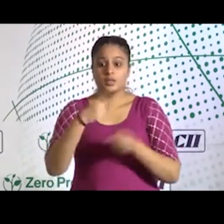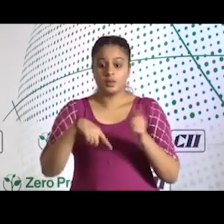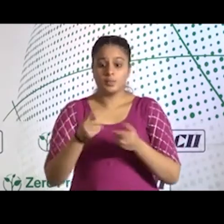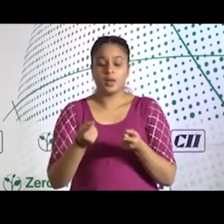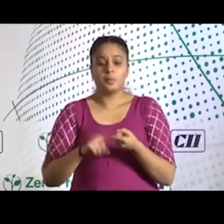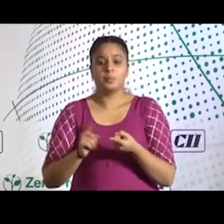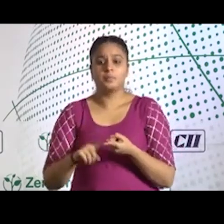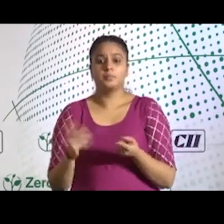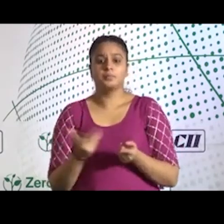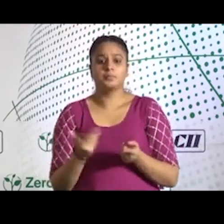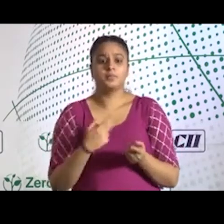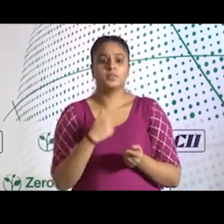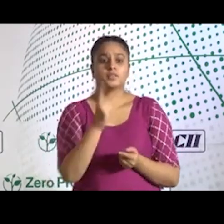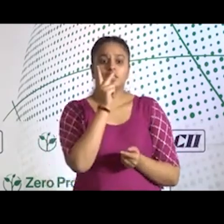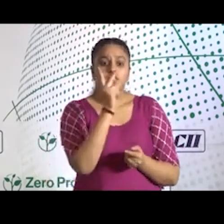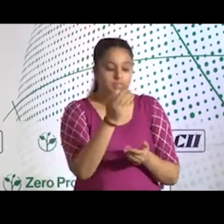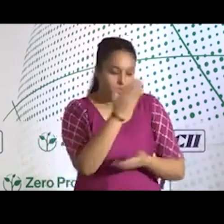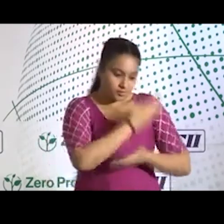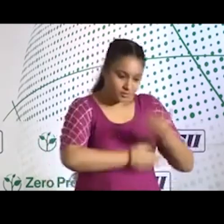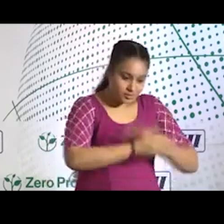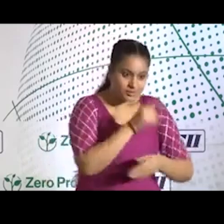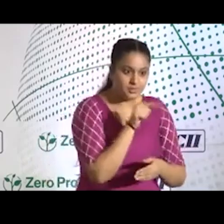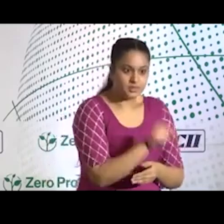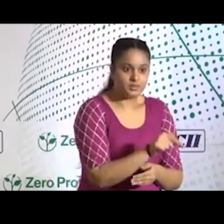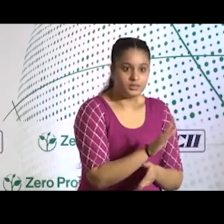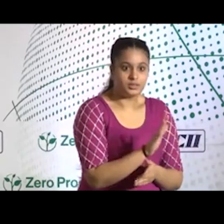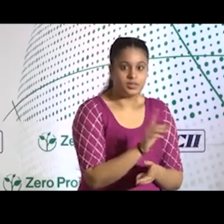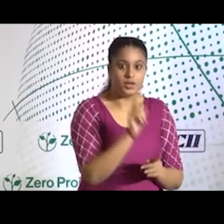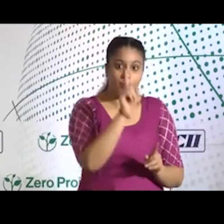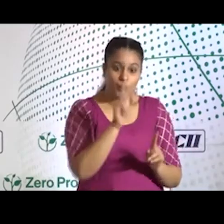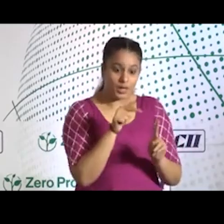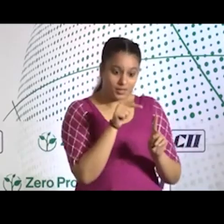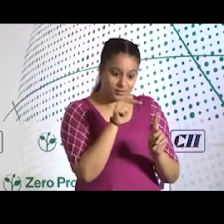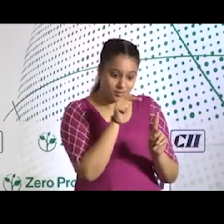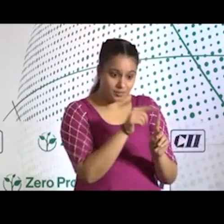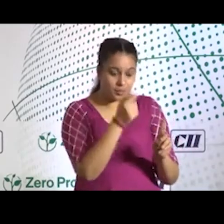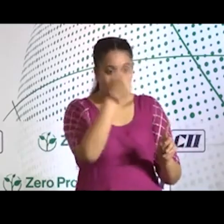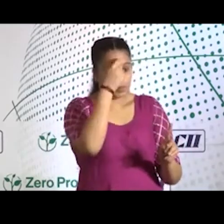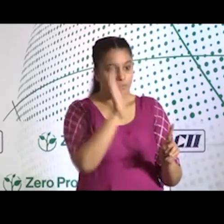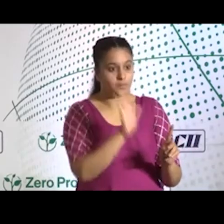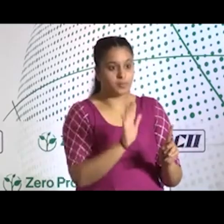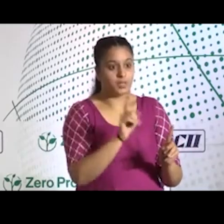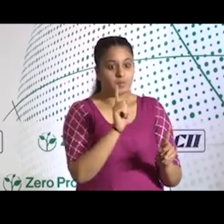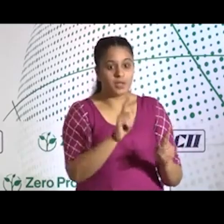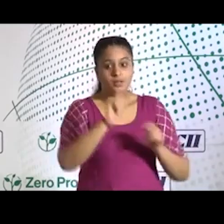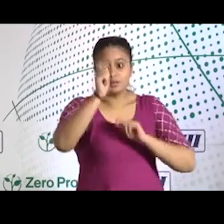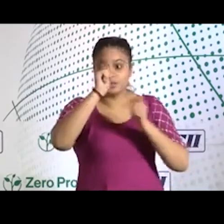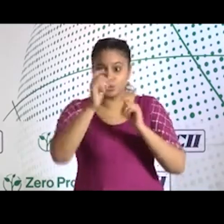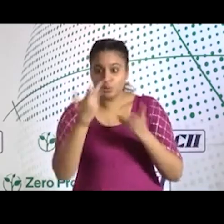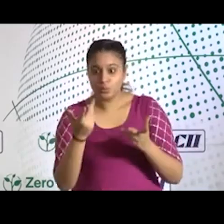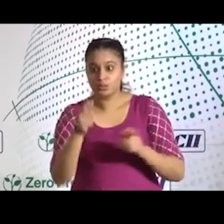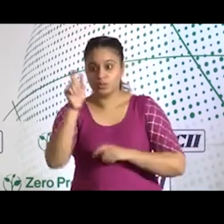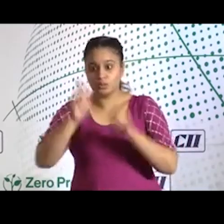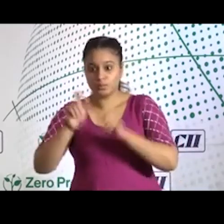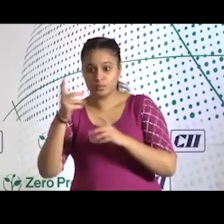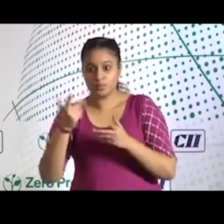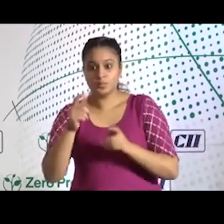is that we look only at disability and that one particular problem. We do not see the roles employees play